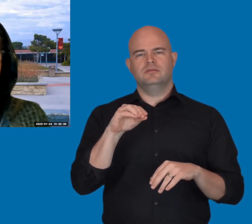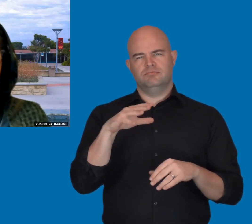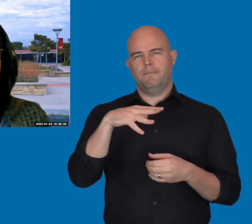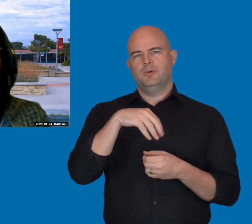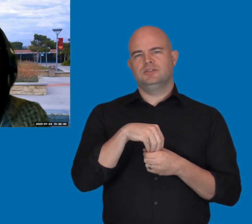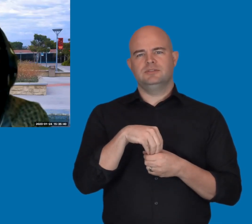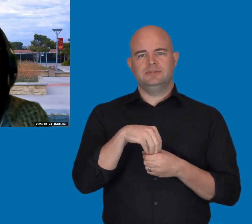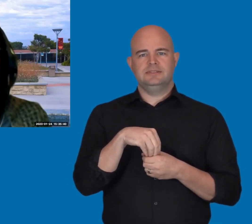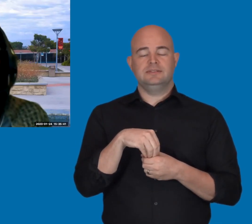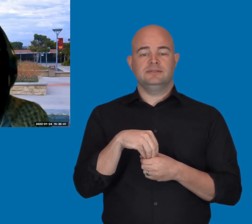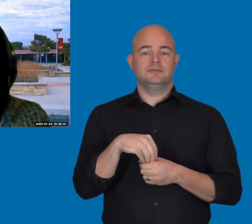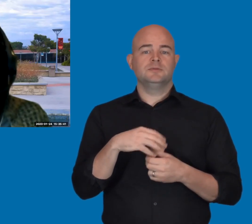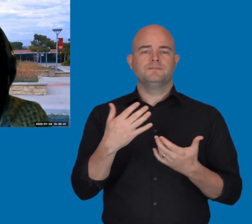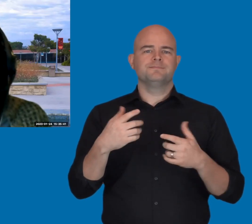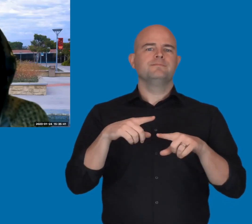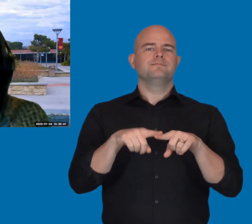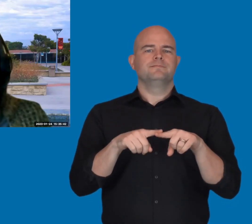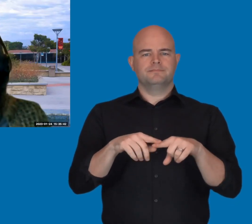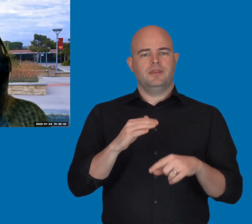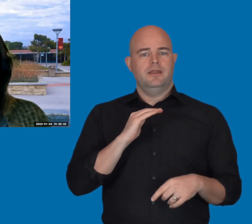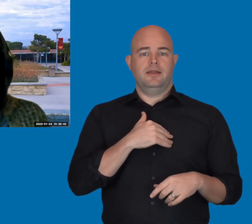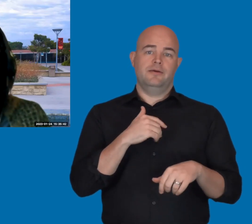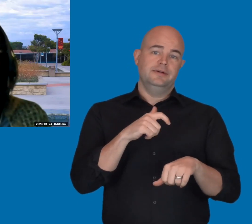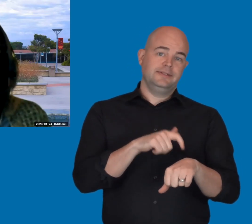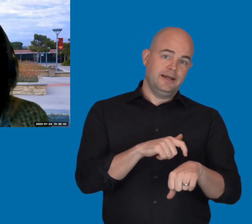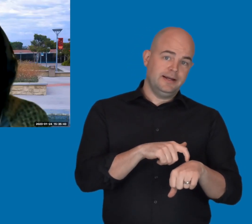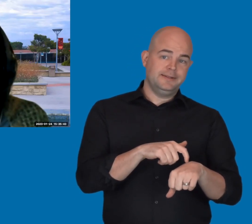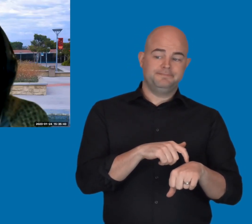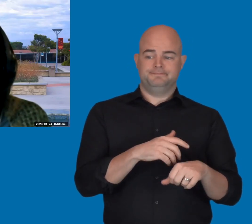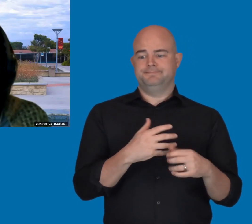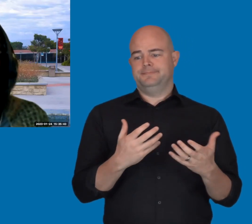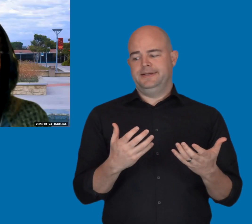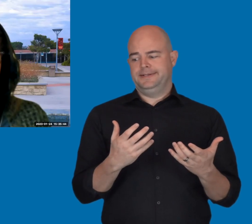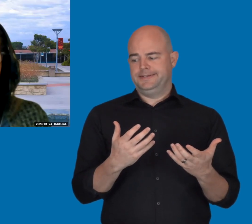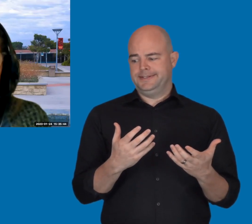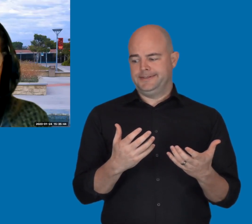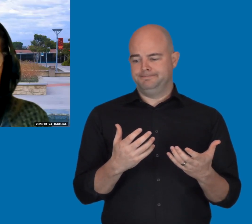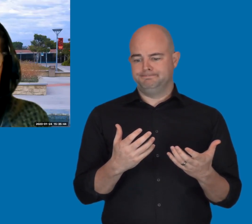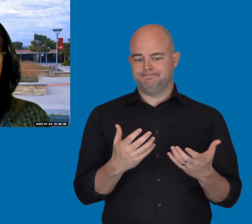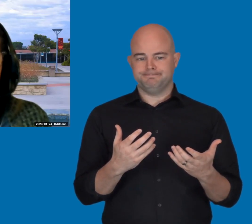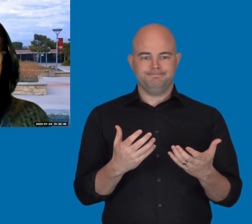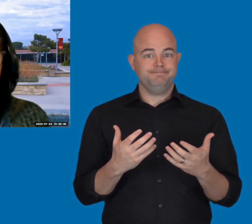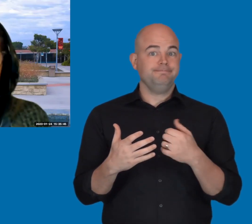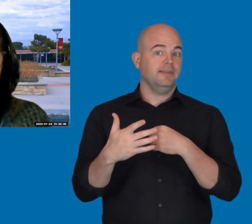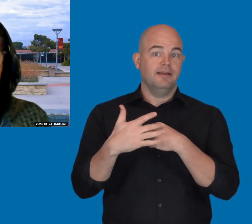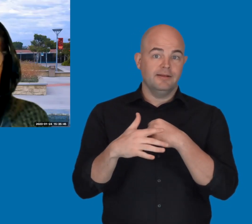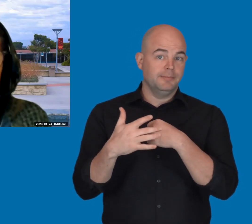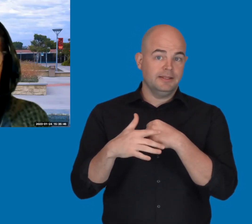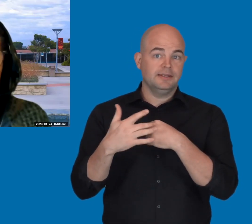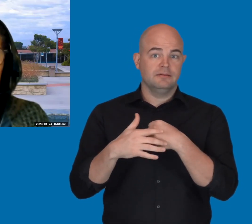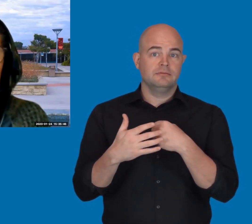it's really in the offering of classes, the developing of the courses, and all of that where that support